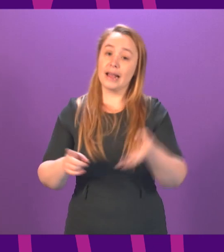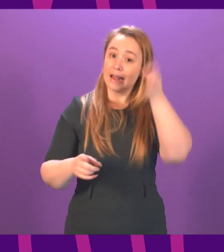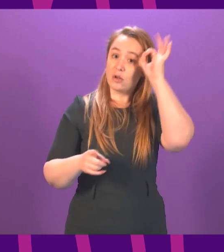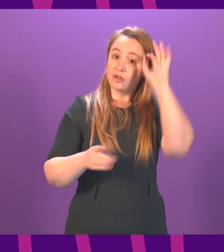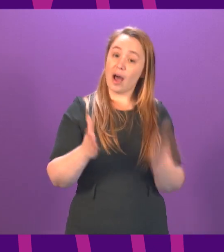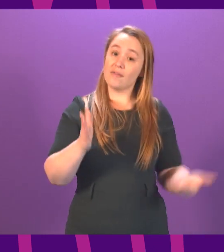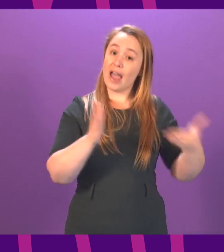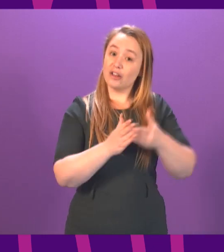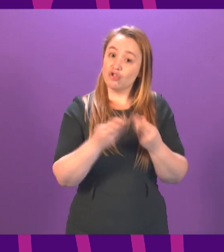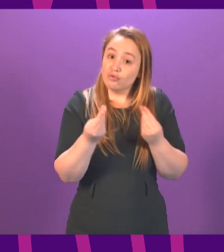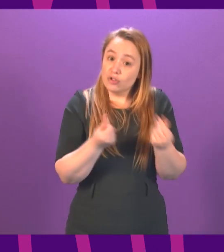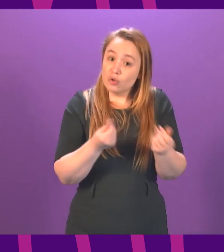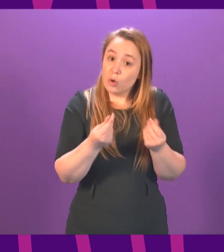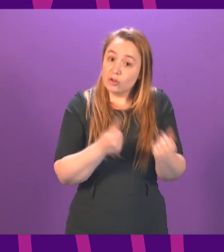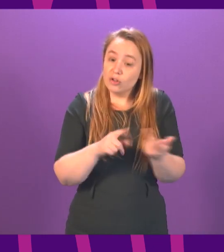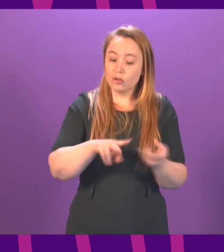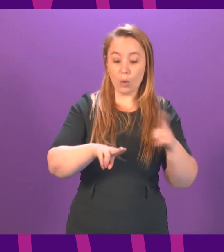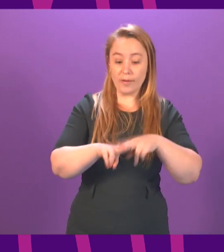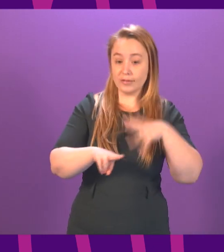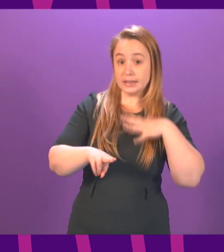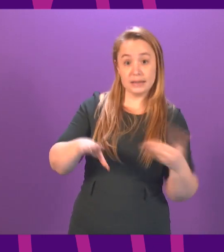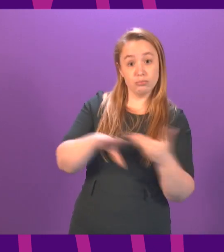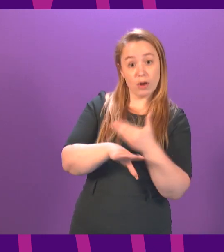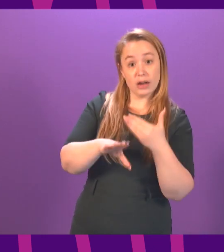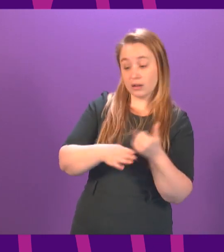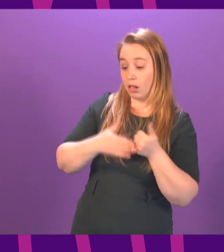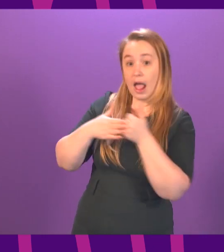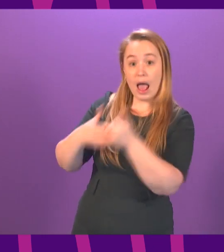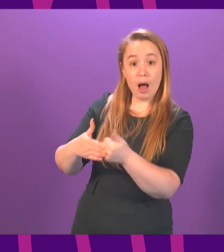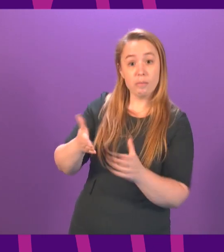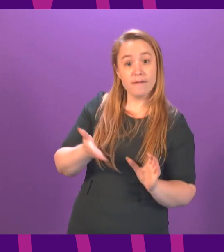if someone needs practical help in addition to the financial help that is offered through the